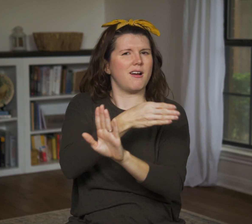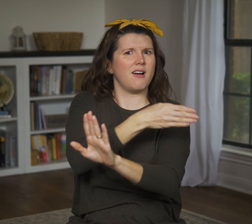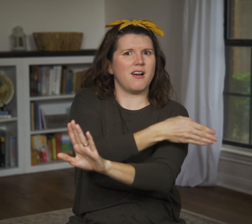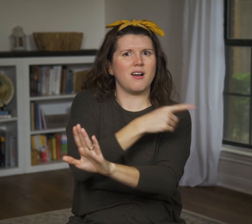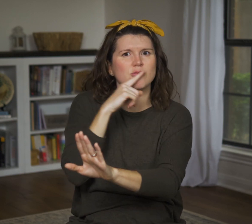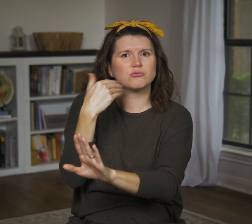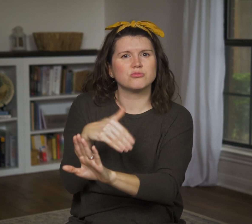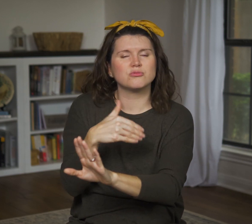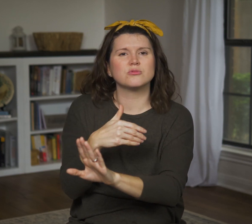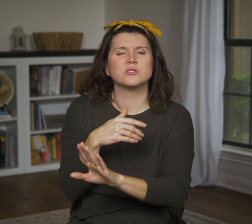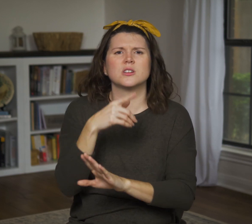in other conversations.